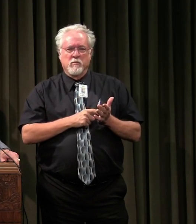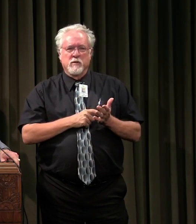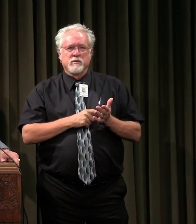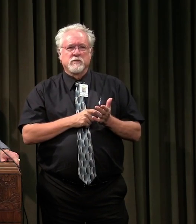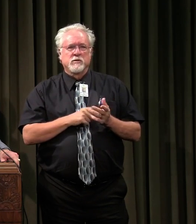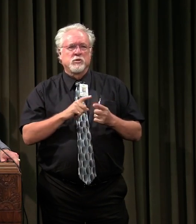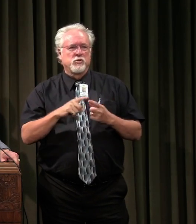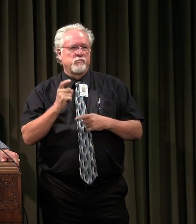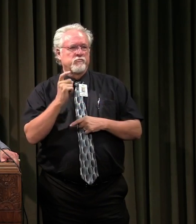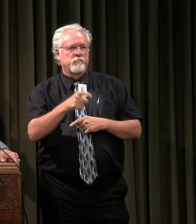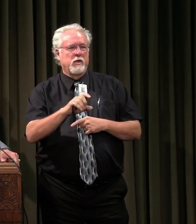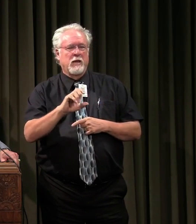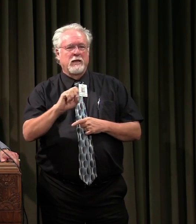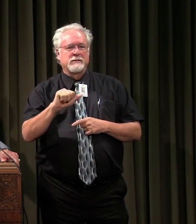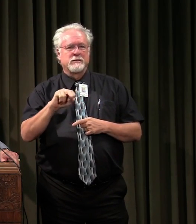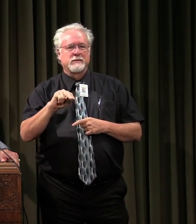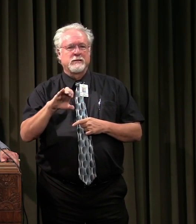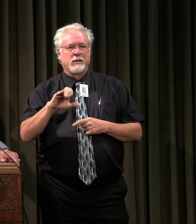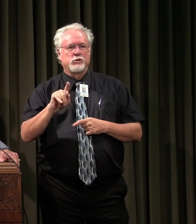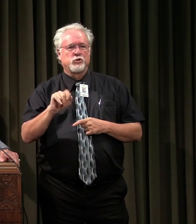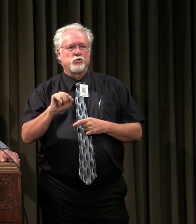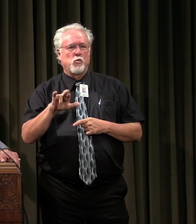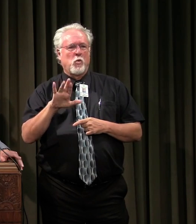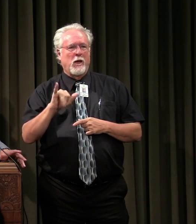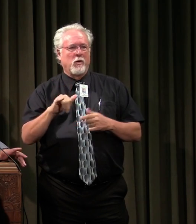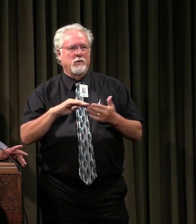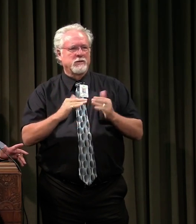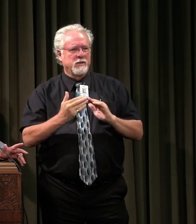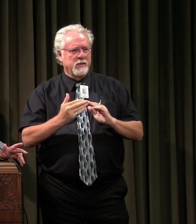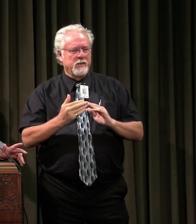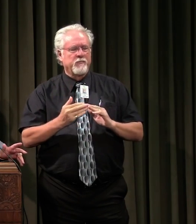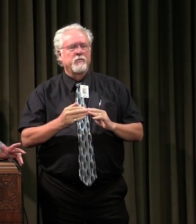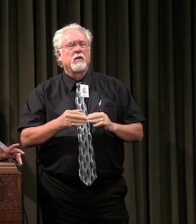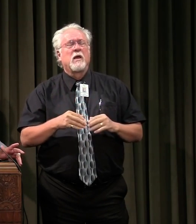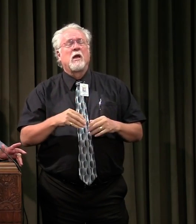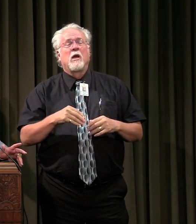sanctuary city. And as I understand, it emanates principally from a consent